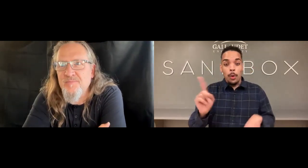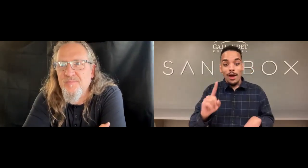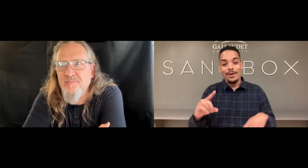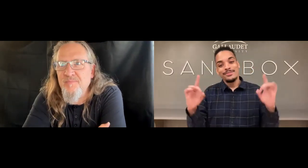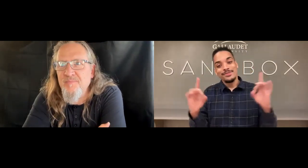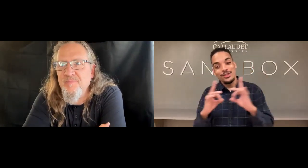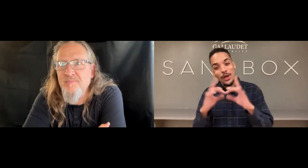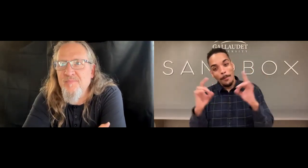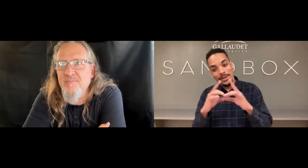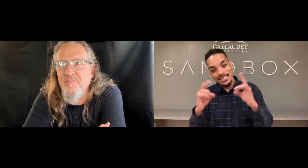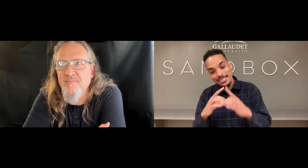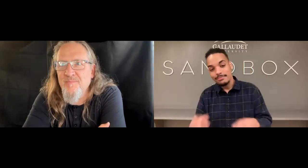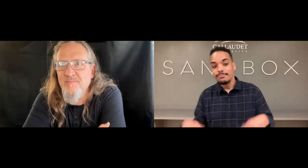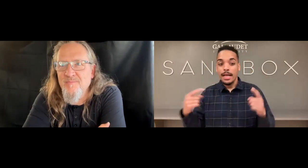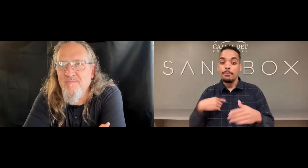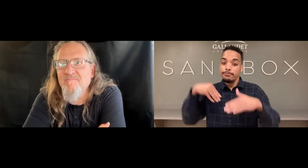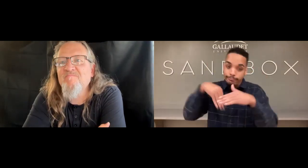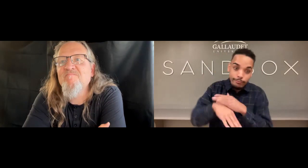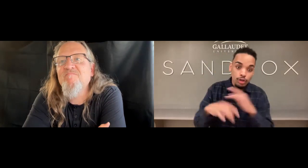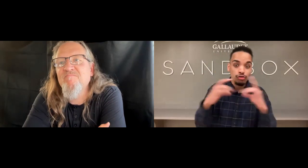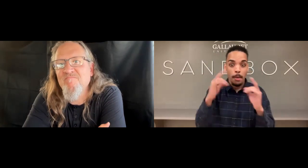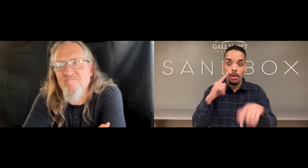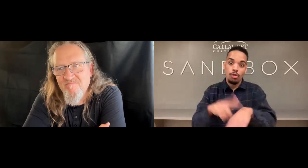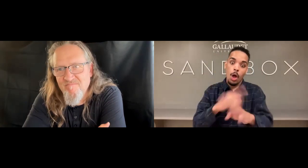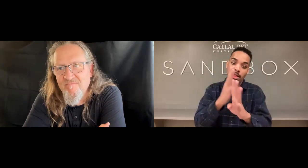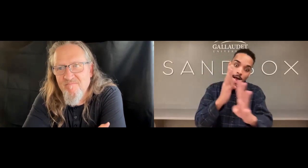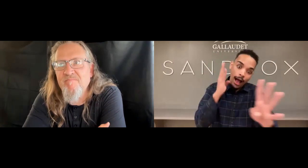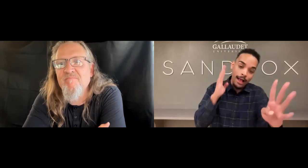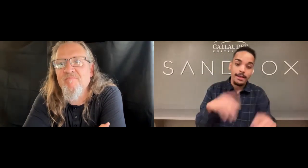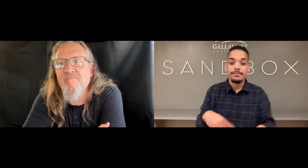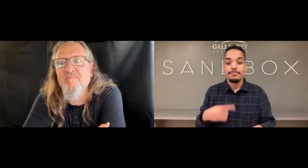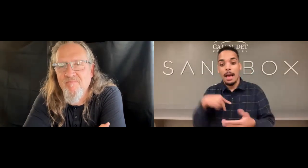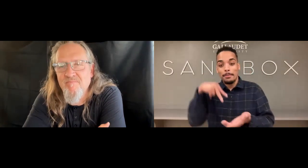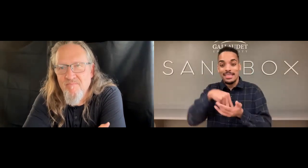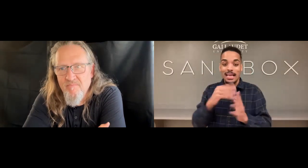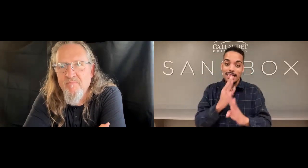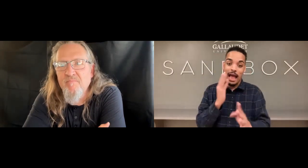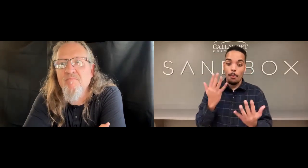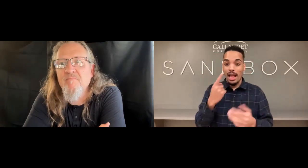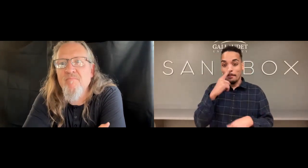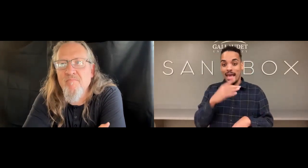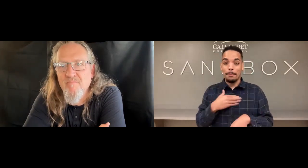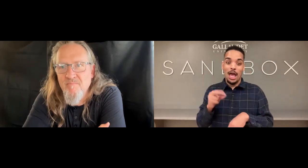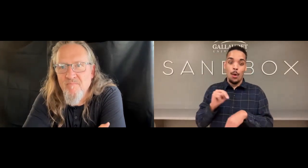So we went in to Starbucks. It was a very long line.